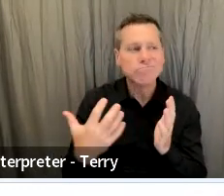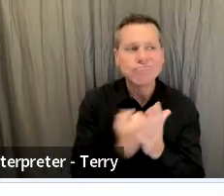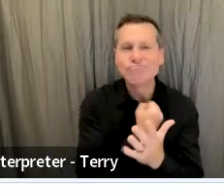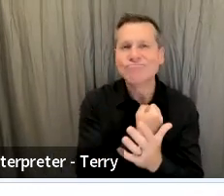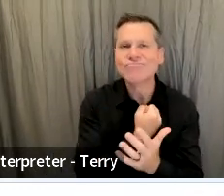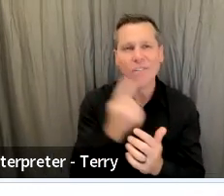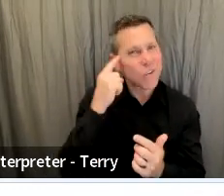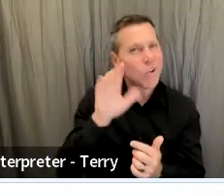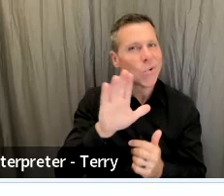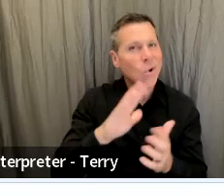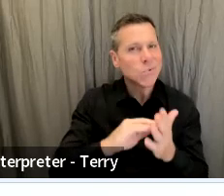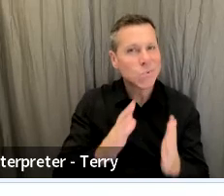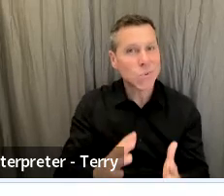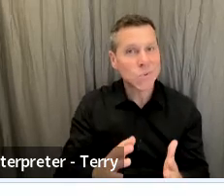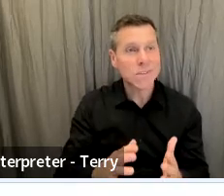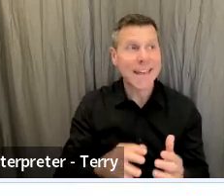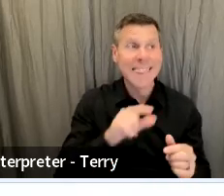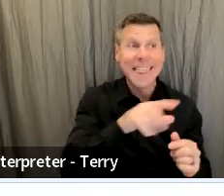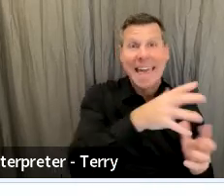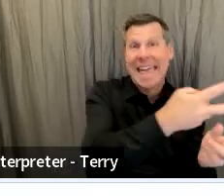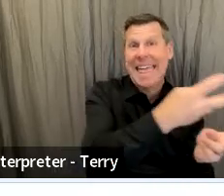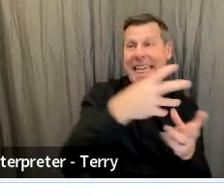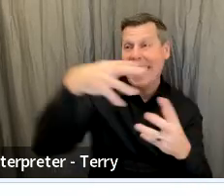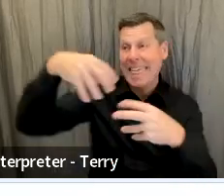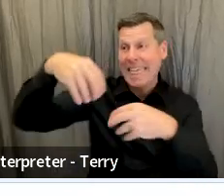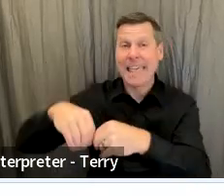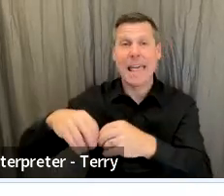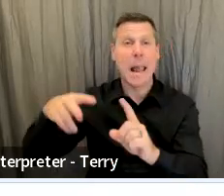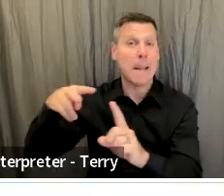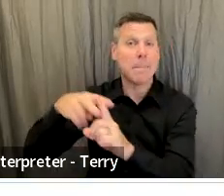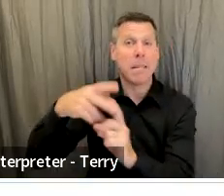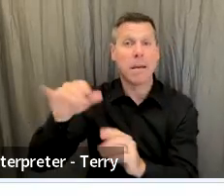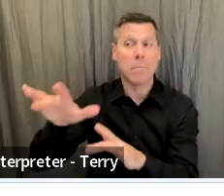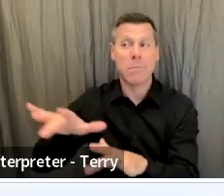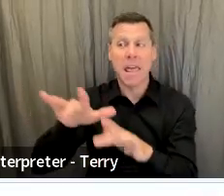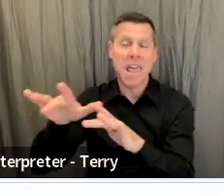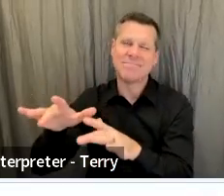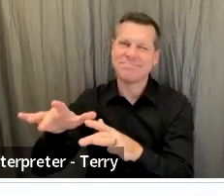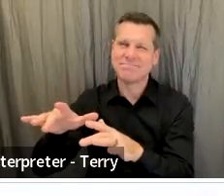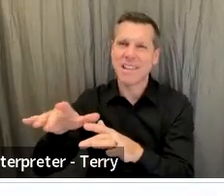be embedded into the plug and play course, but we included them on the resources. So for example,